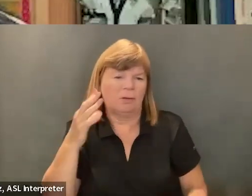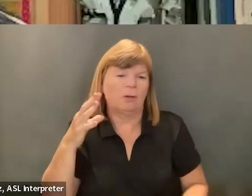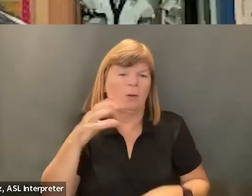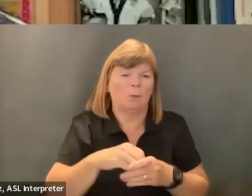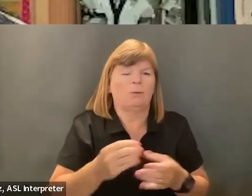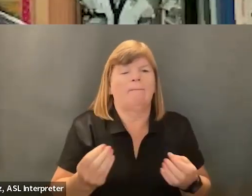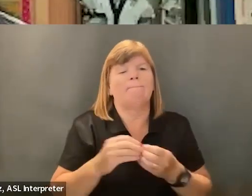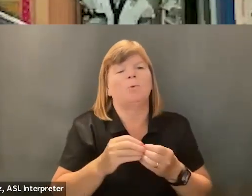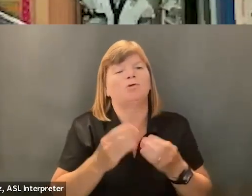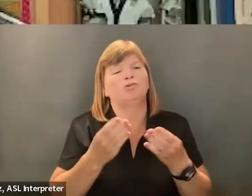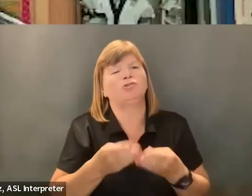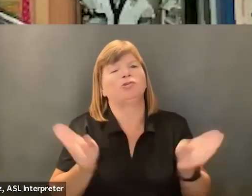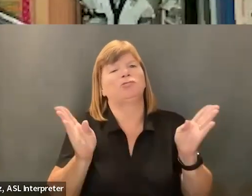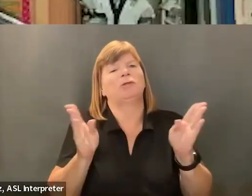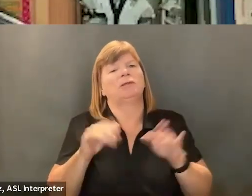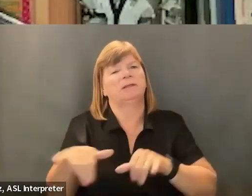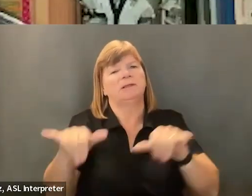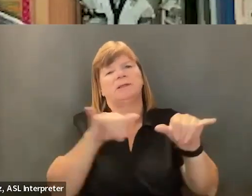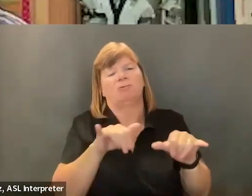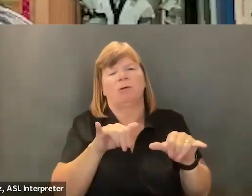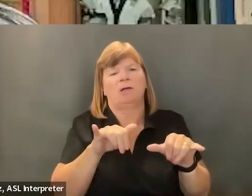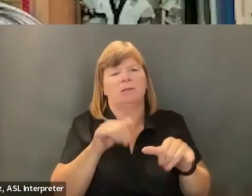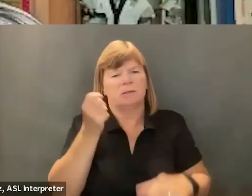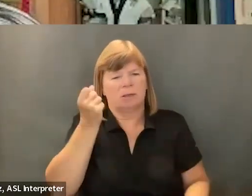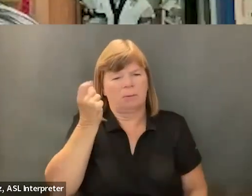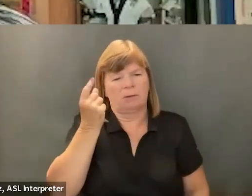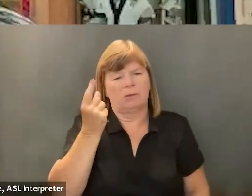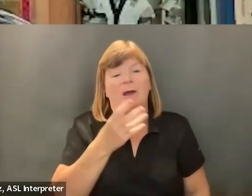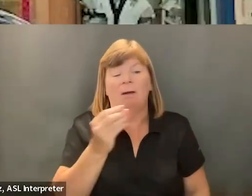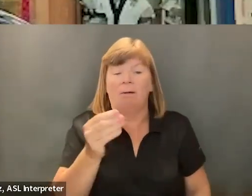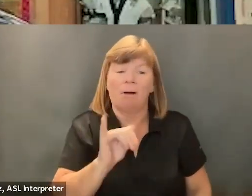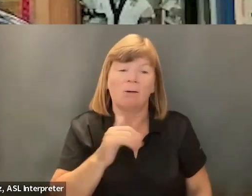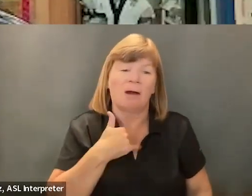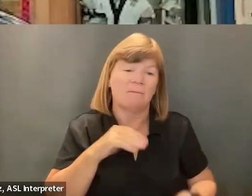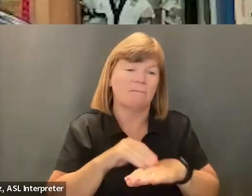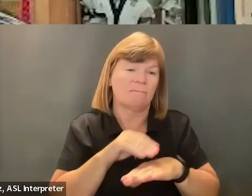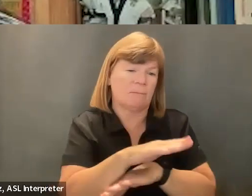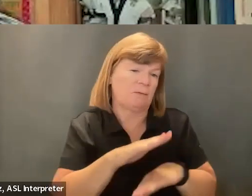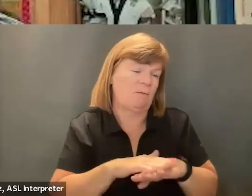generalized standardized comprehension and there was also an effect on content knowledge as well